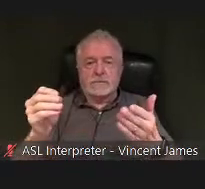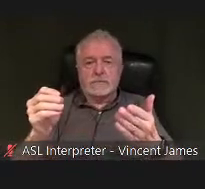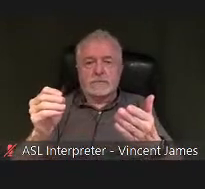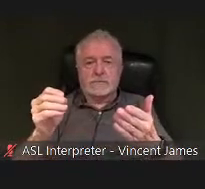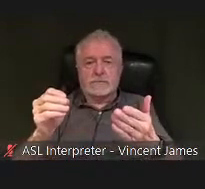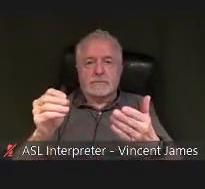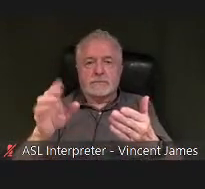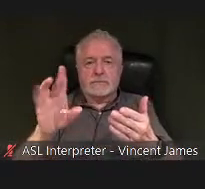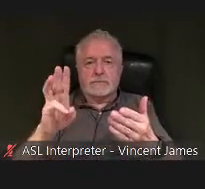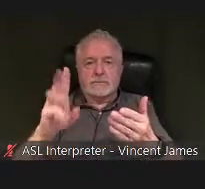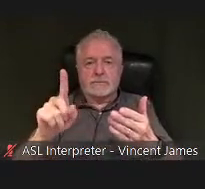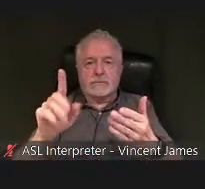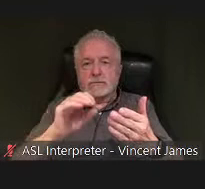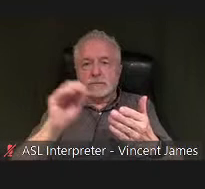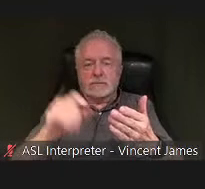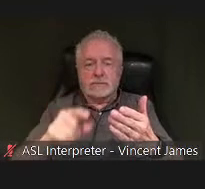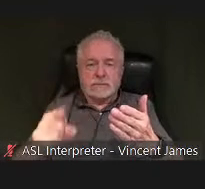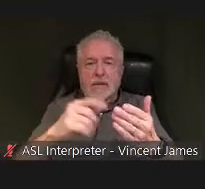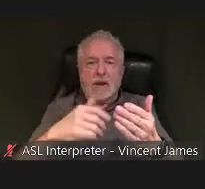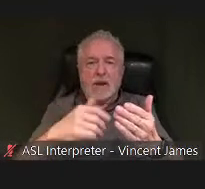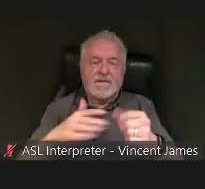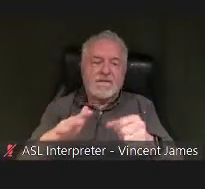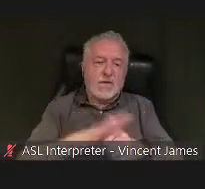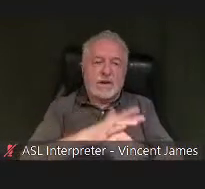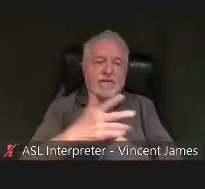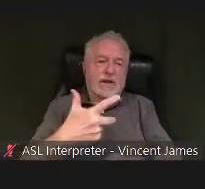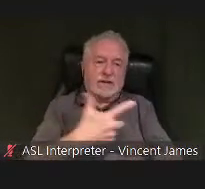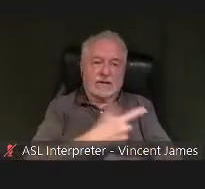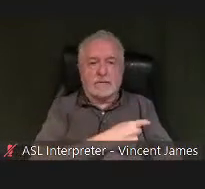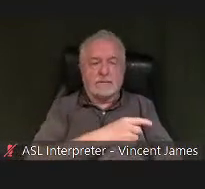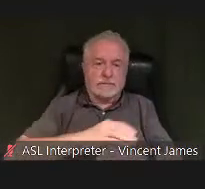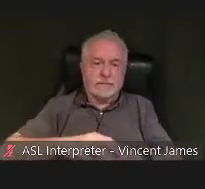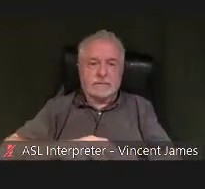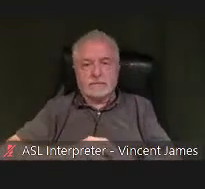61 percent of them have been fully vaccinated.